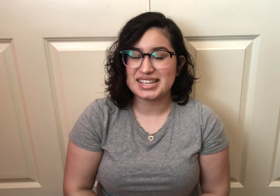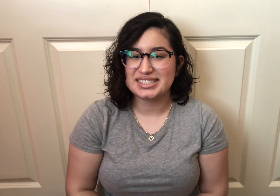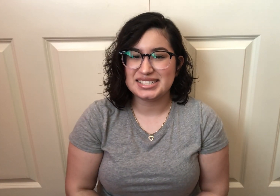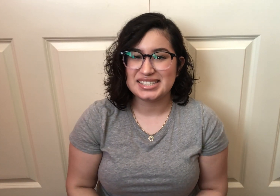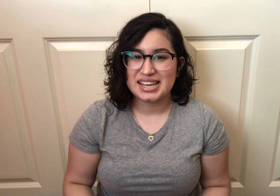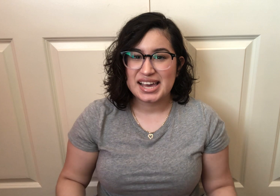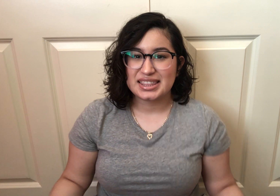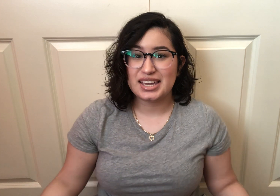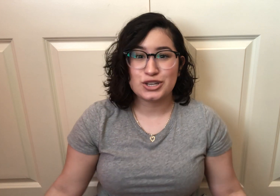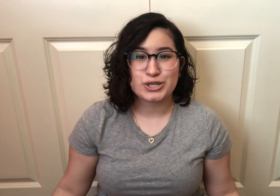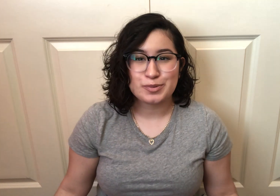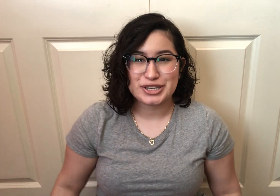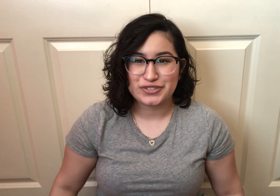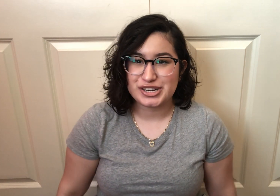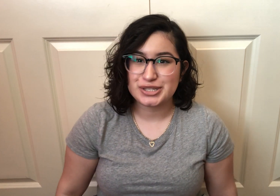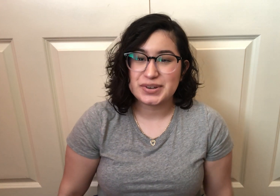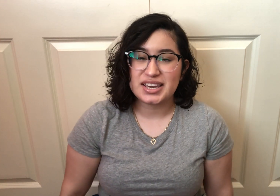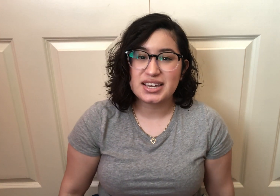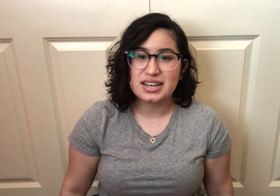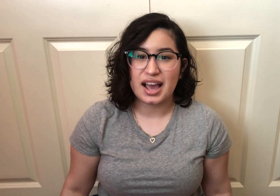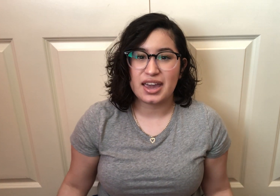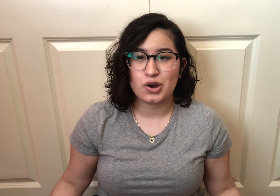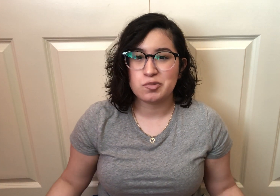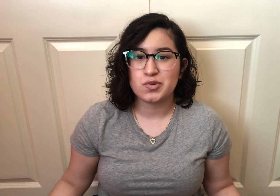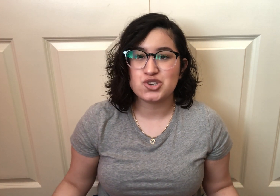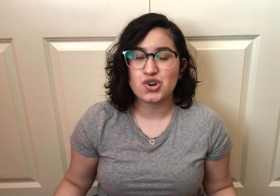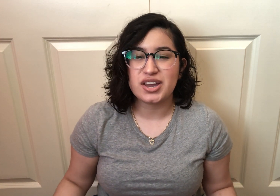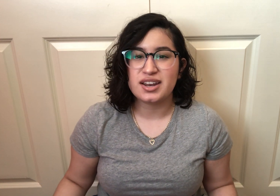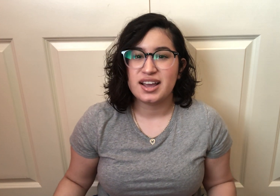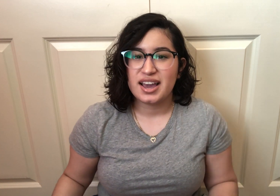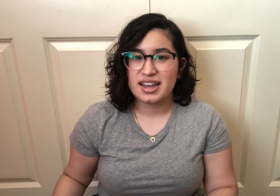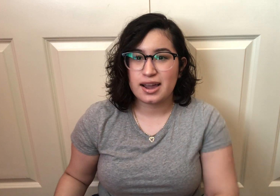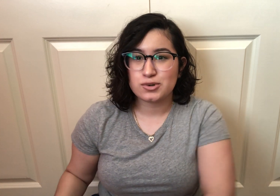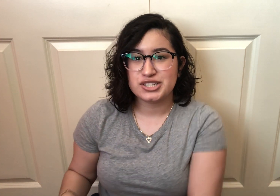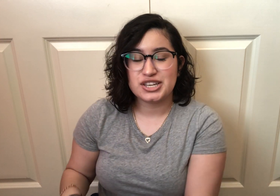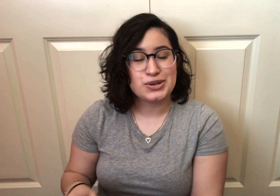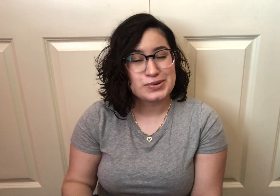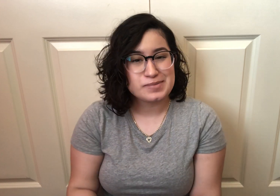lesson. Thank you so much for tuning in. I hope you enjoyed and I will see you in